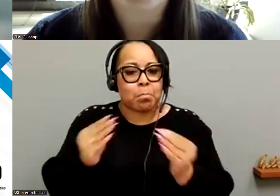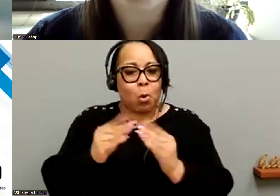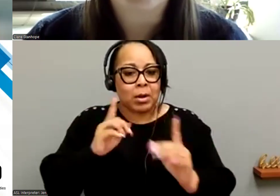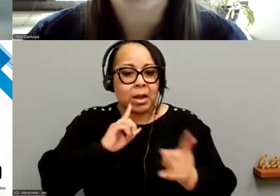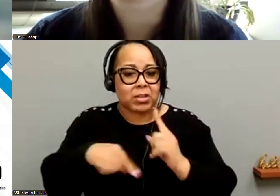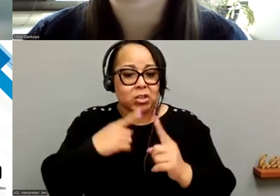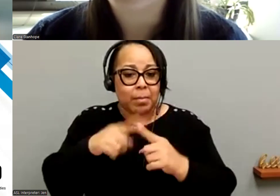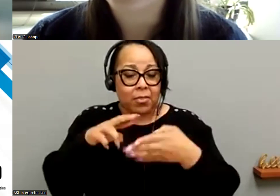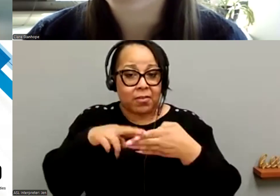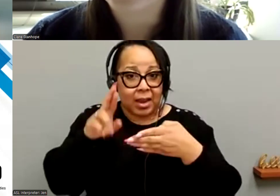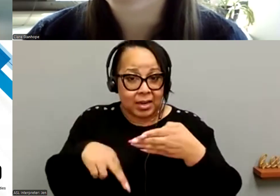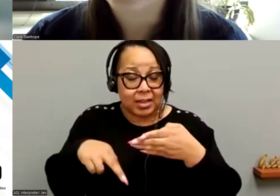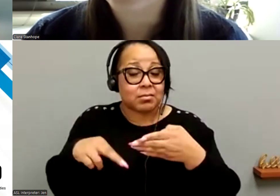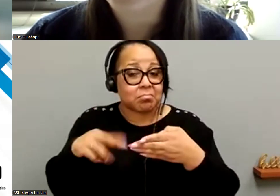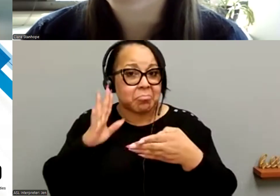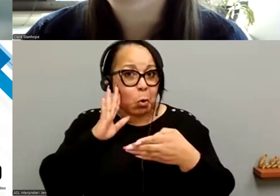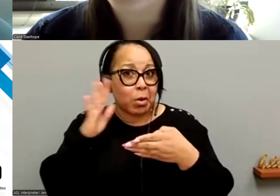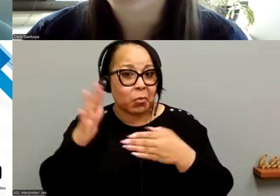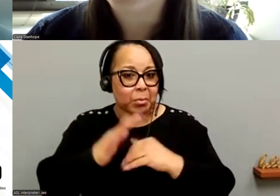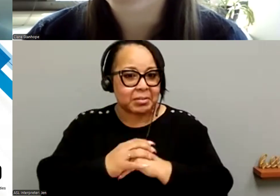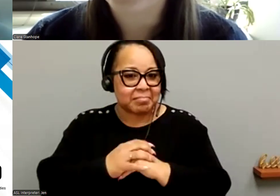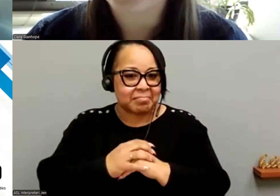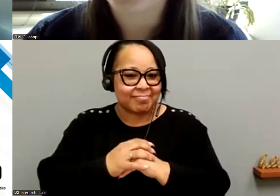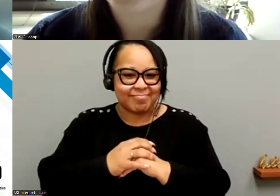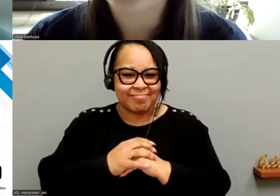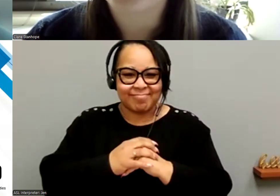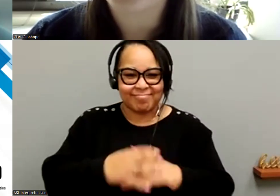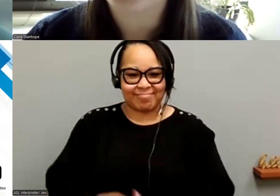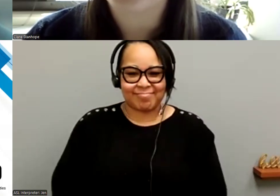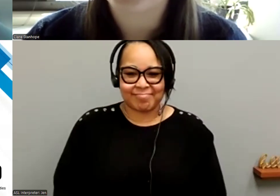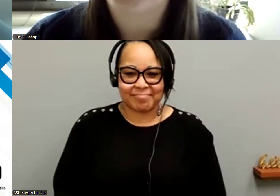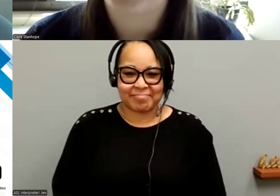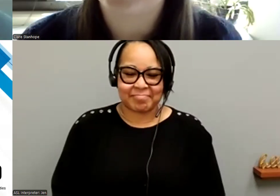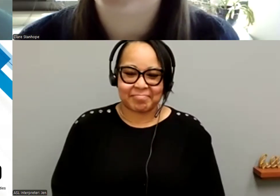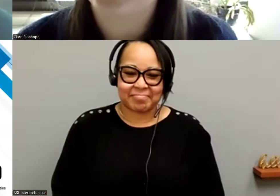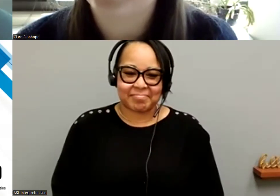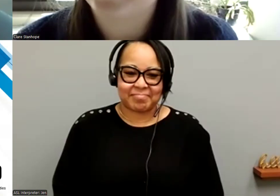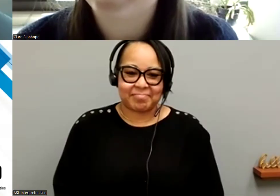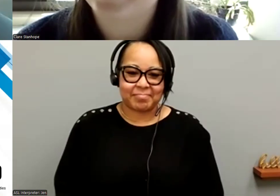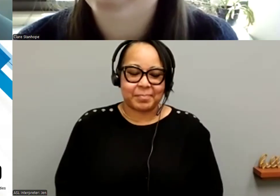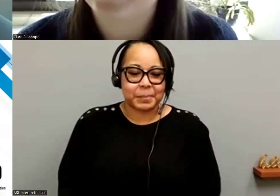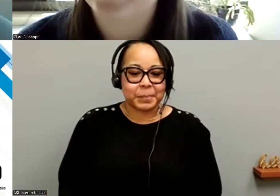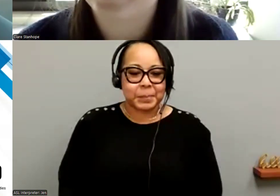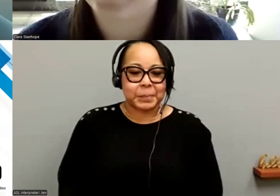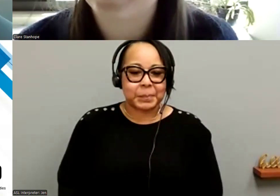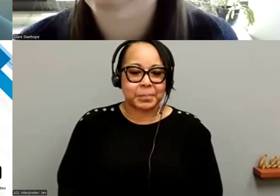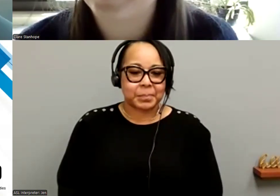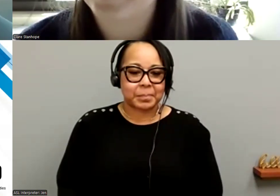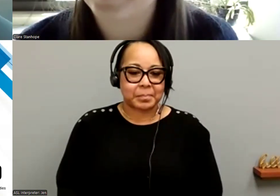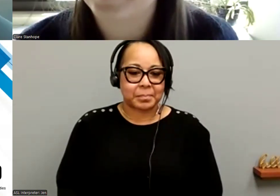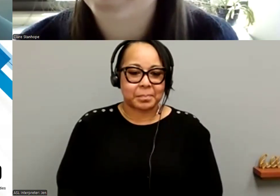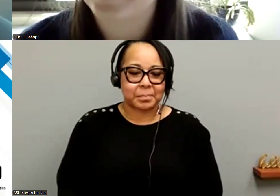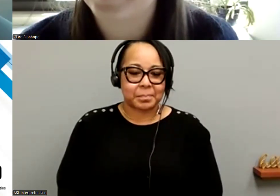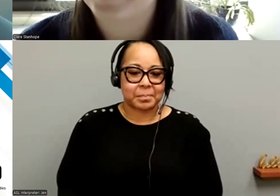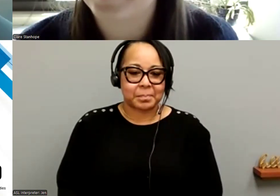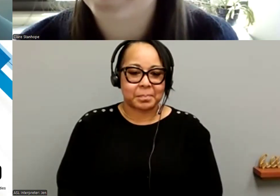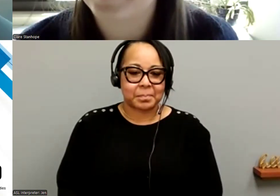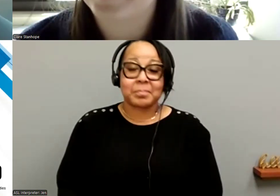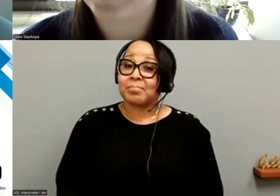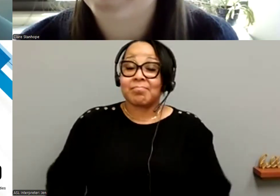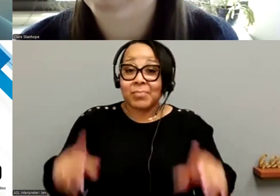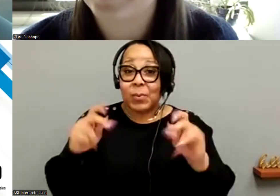13:39:34 findings going forward. 13:39:37 All right! Thank you to our